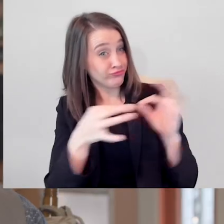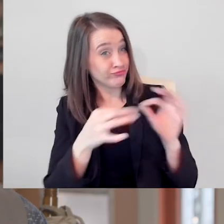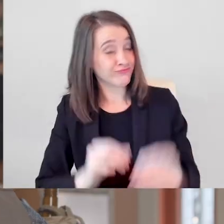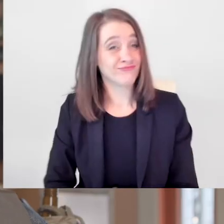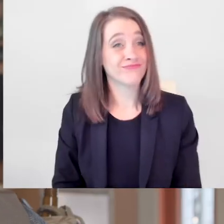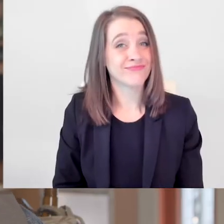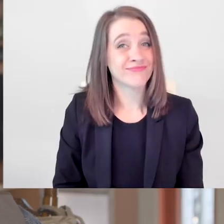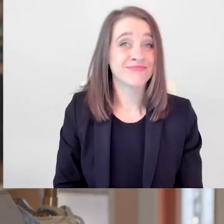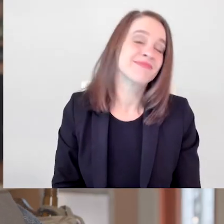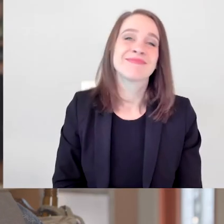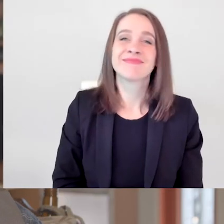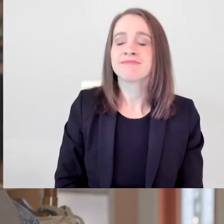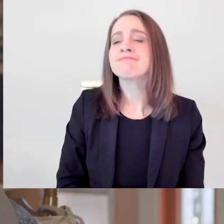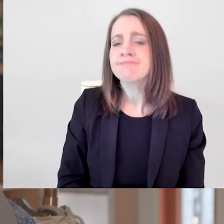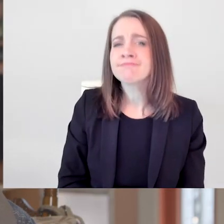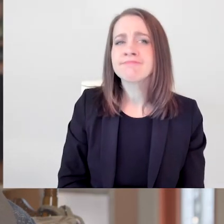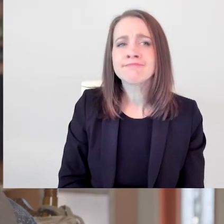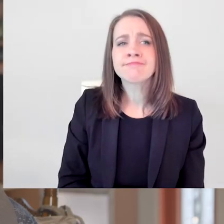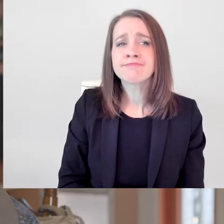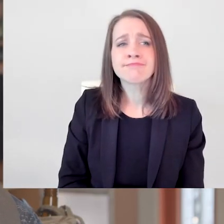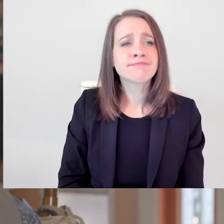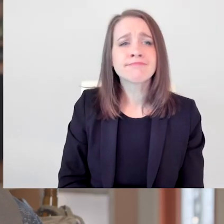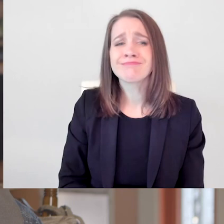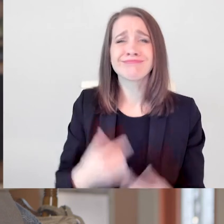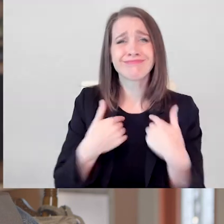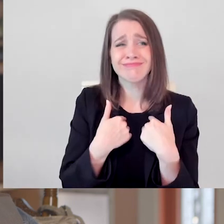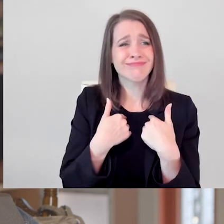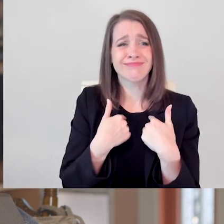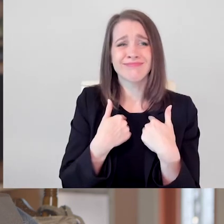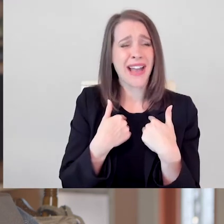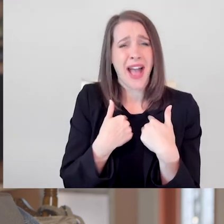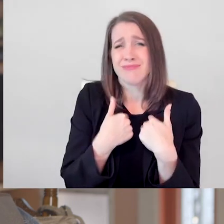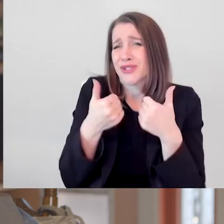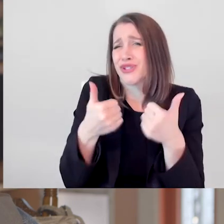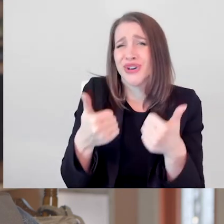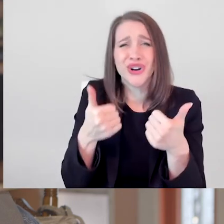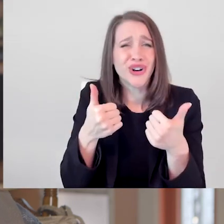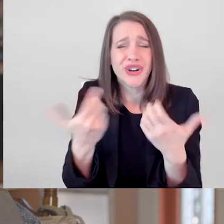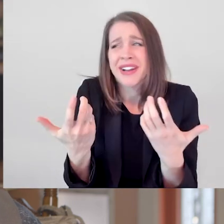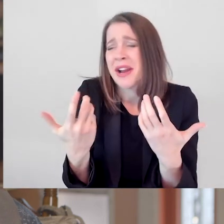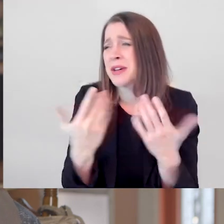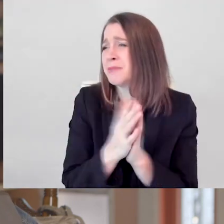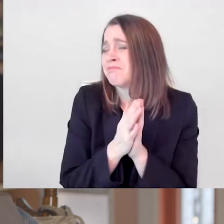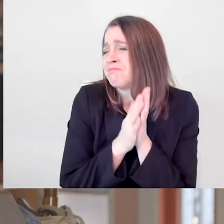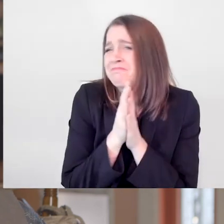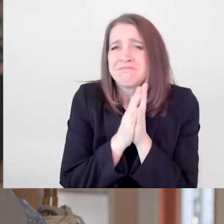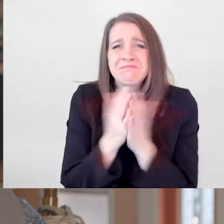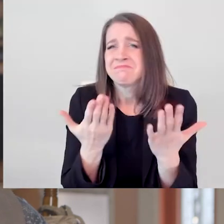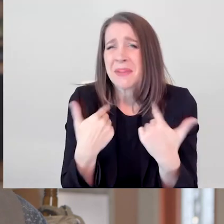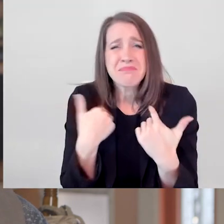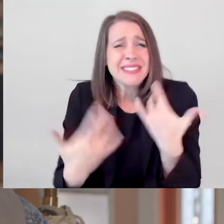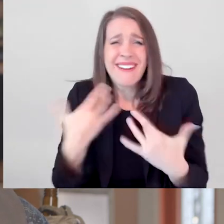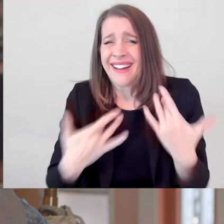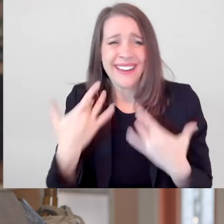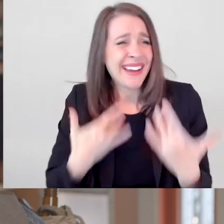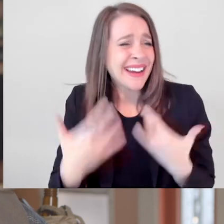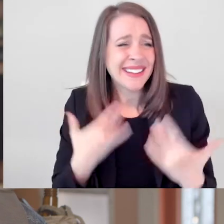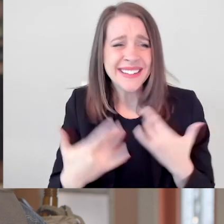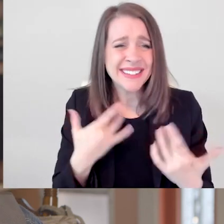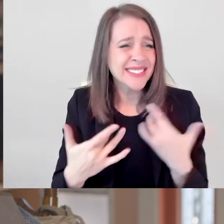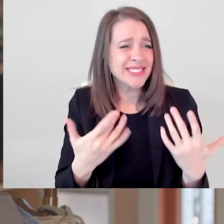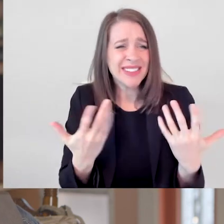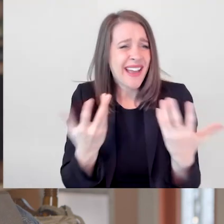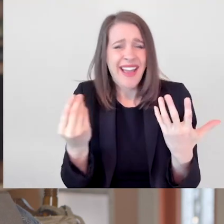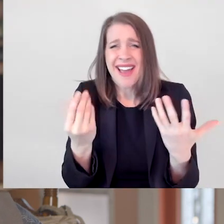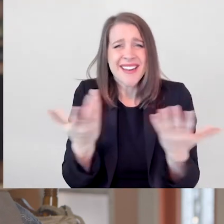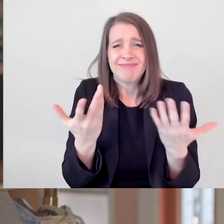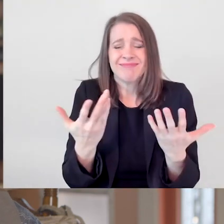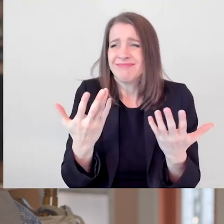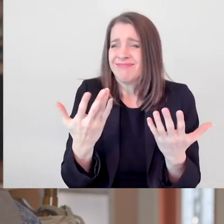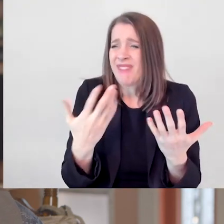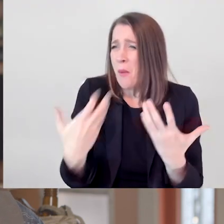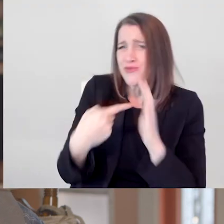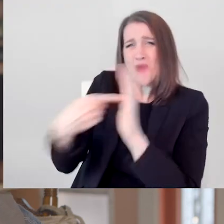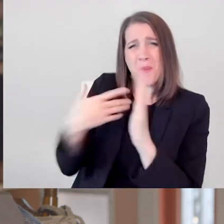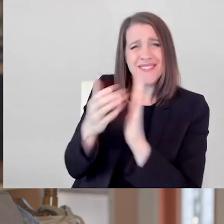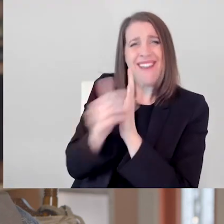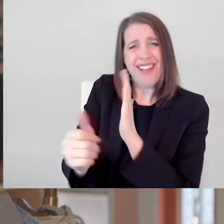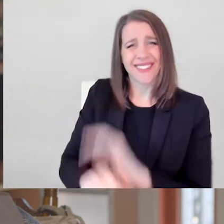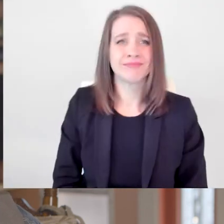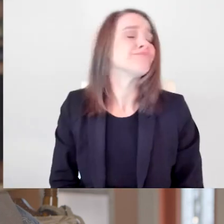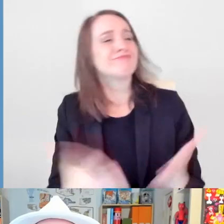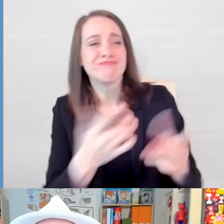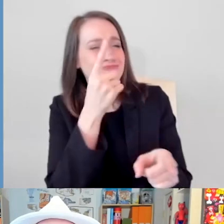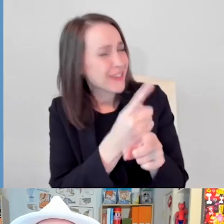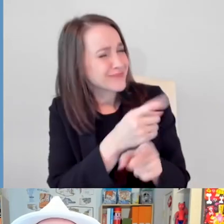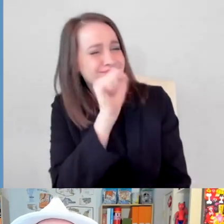I would say I'm good and excited and just to show I'm talented.